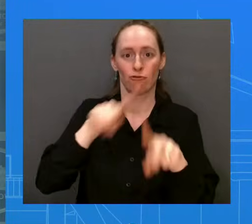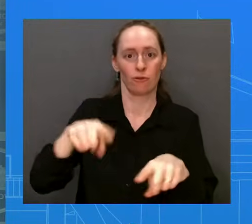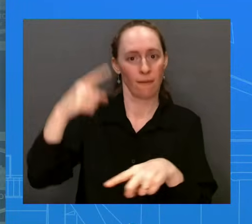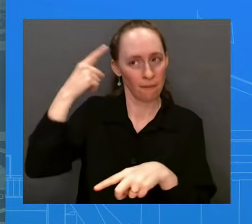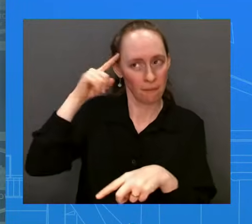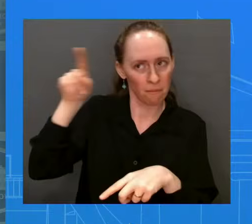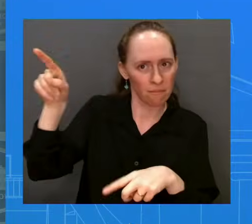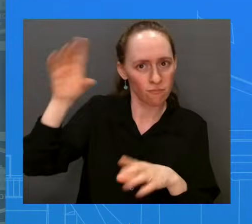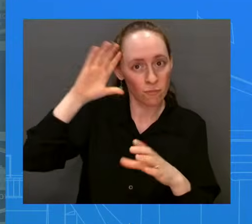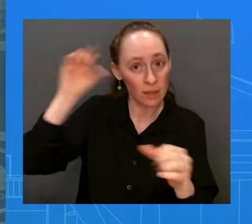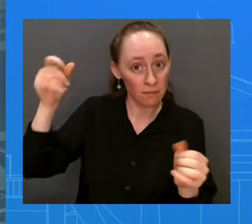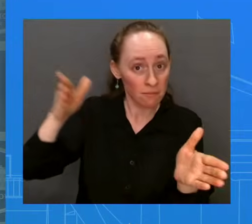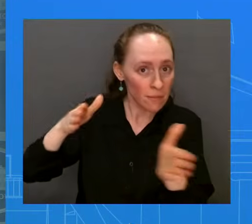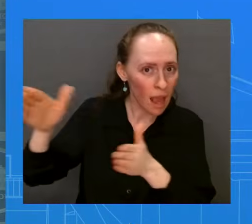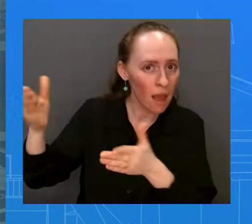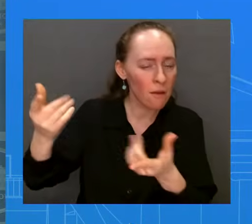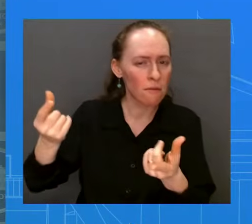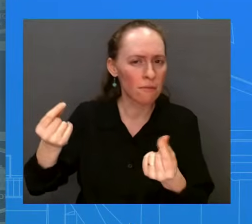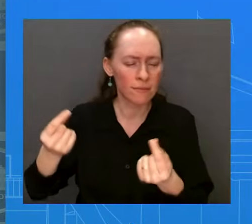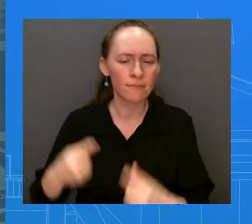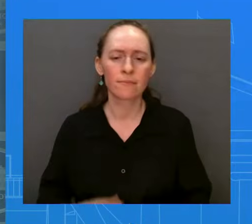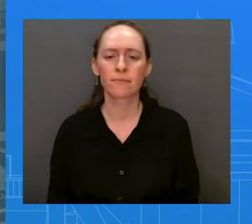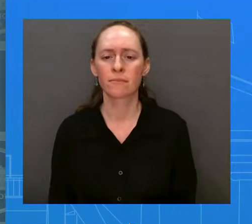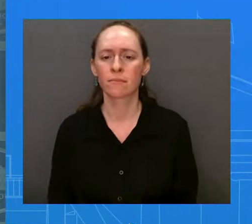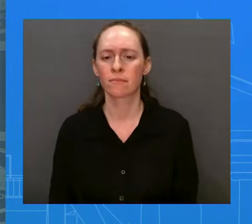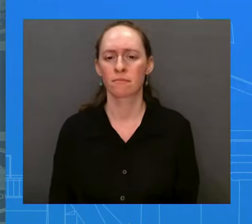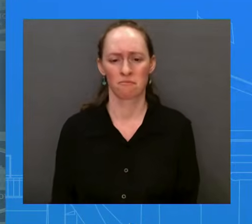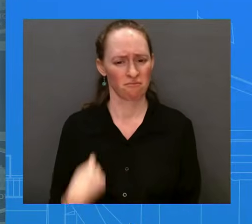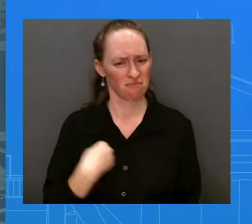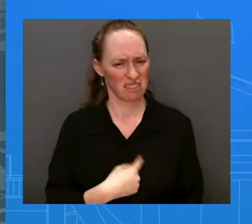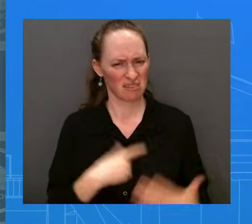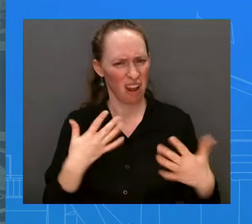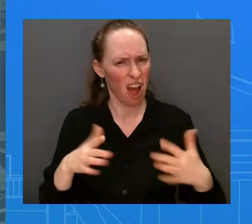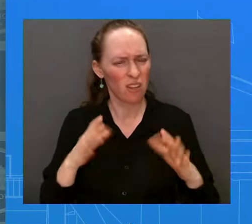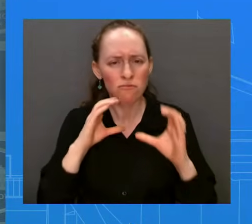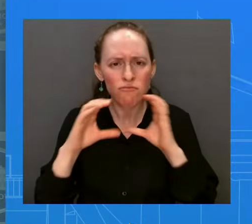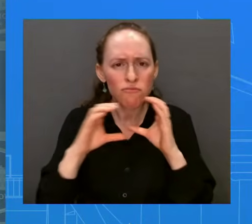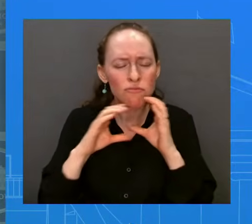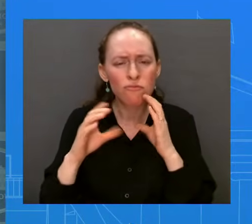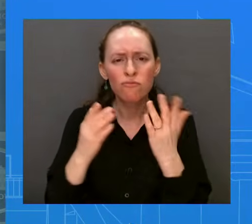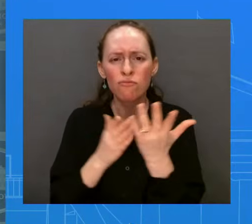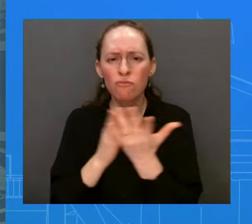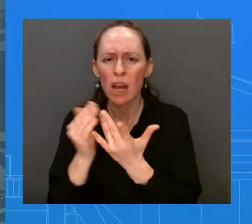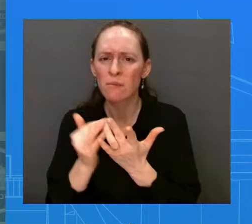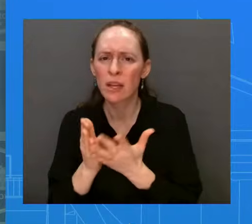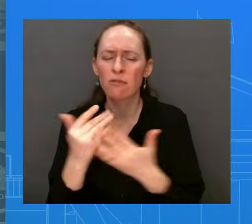in every one of these decisions. He has been kept informed, including as of this morning,